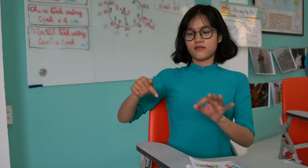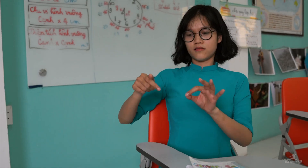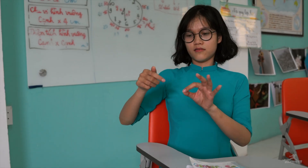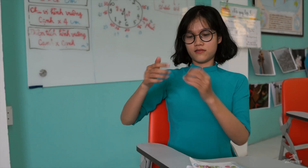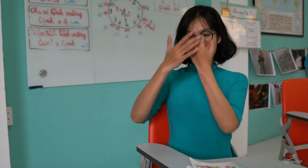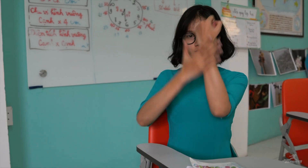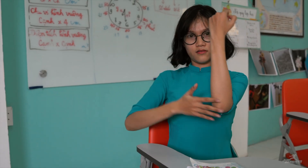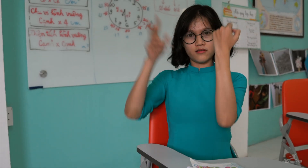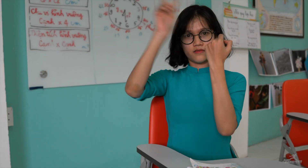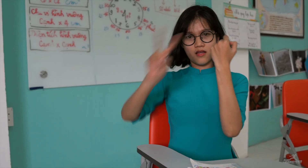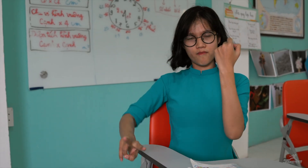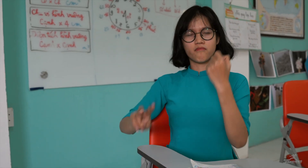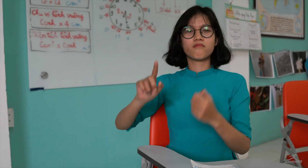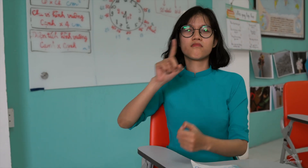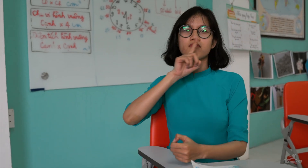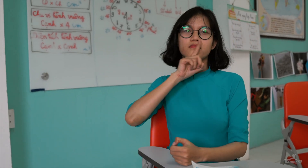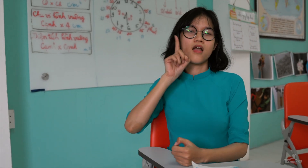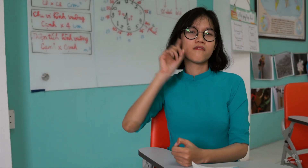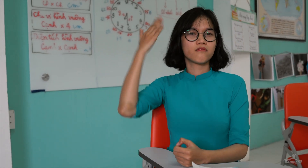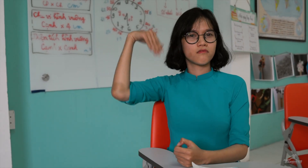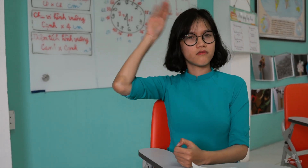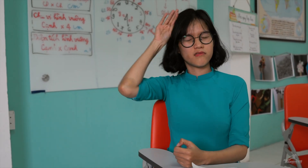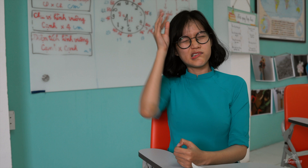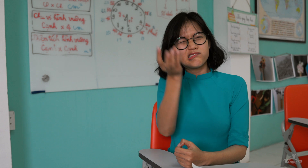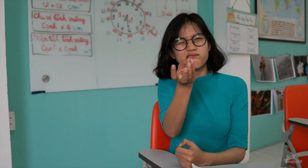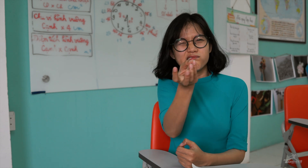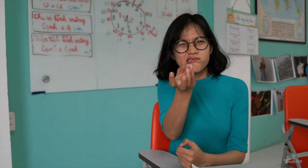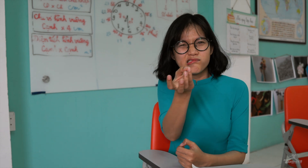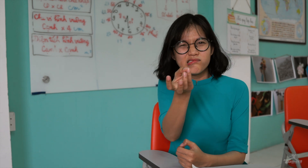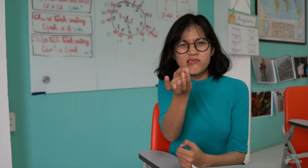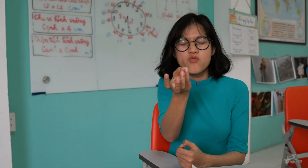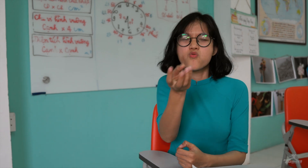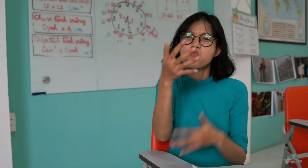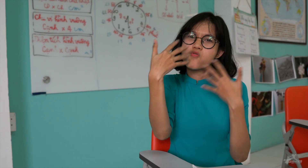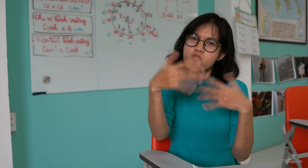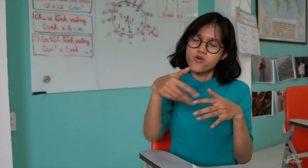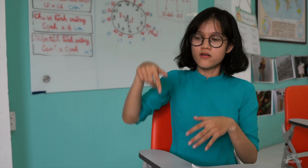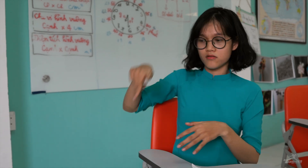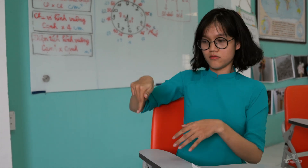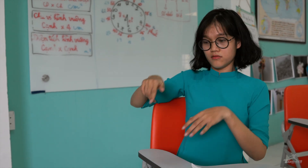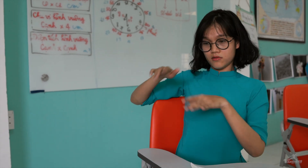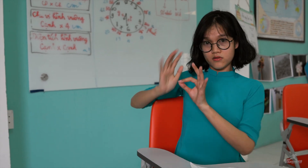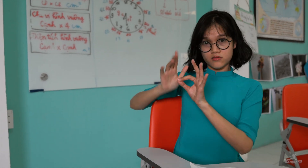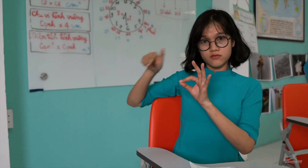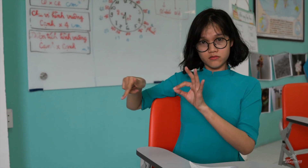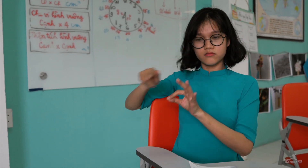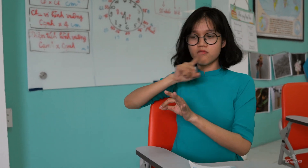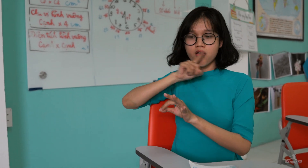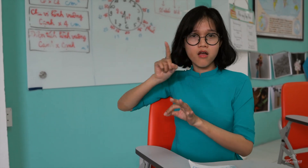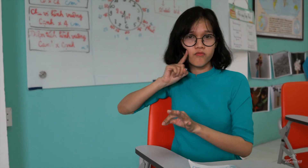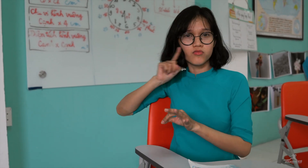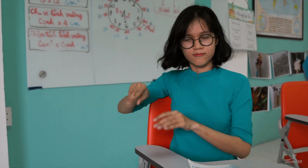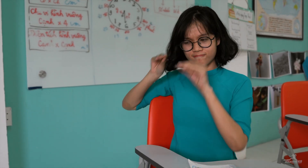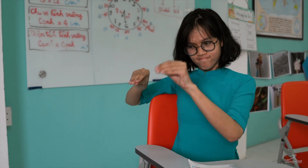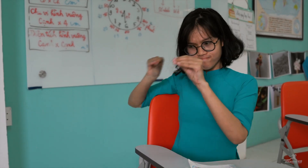In Vietnam, there are very few deaf teachers. At this school, we prepare our students